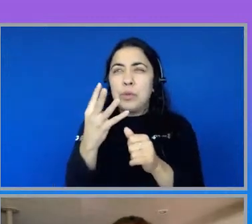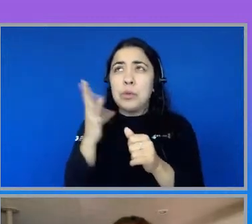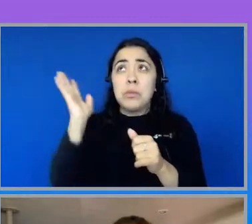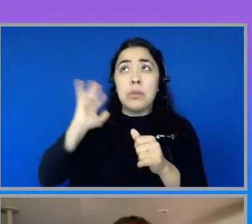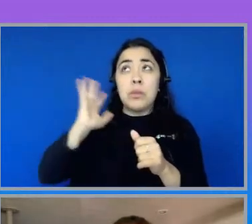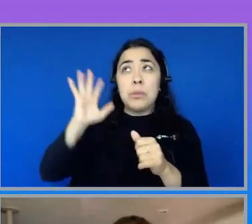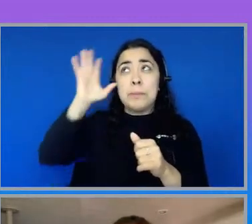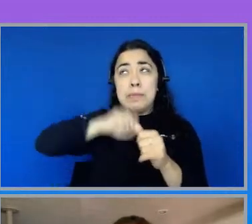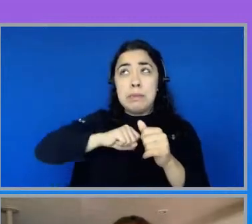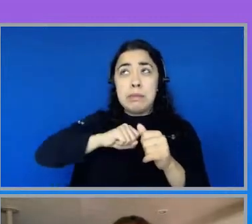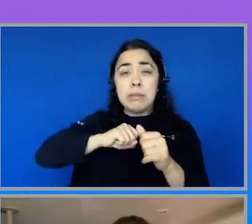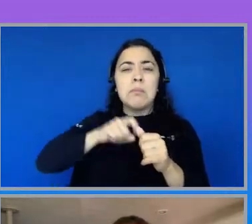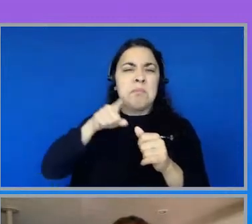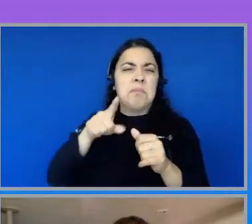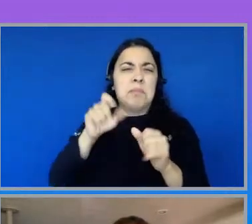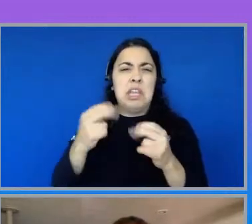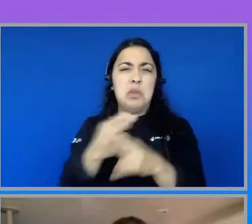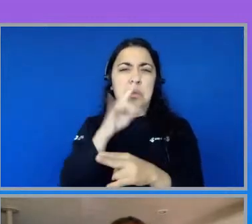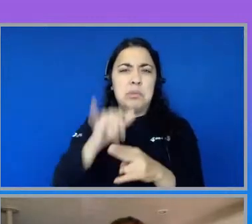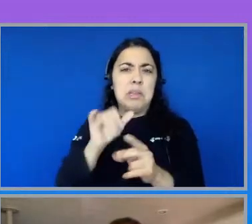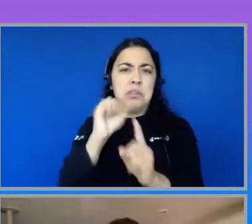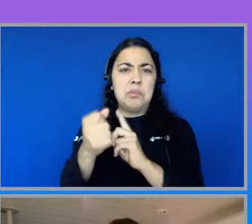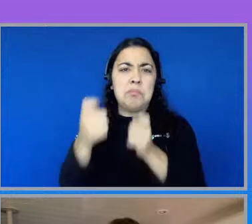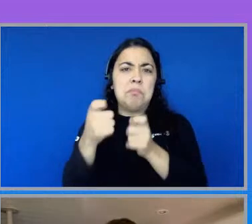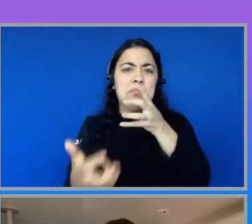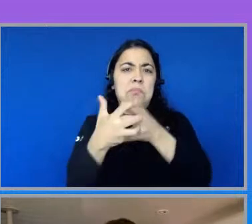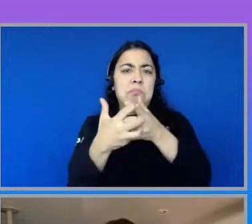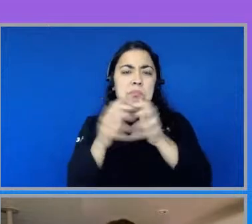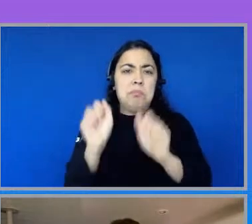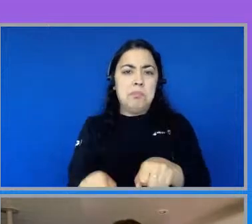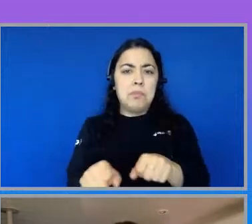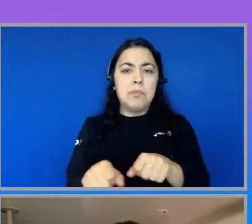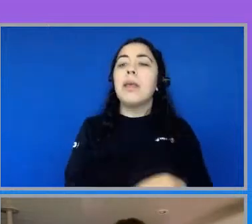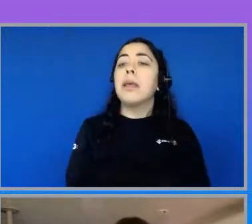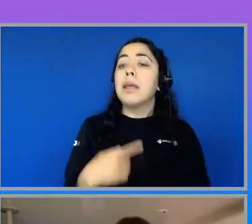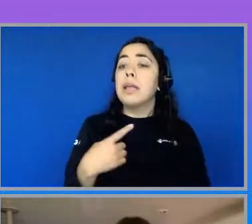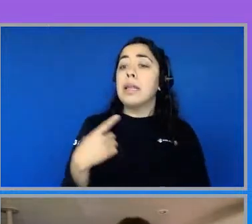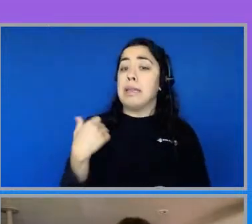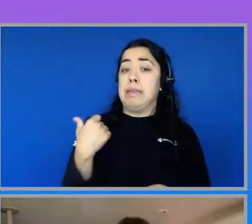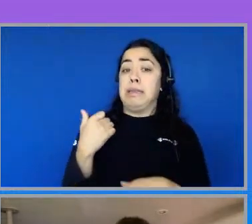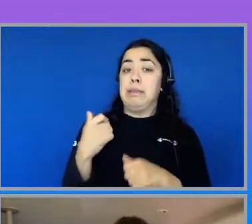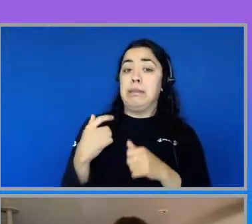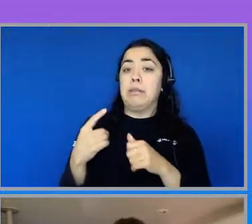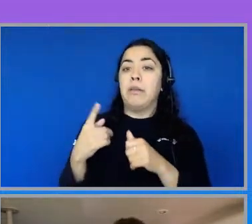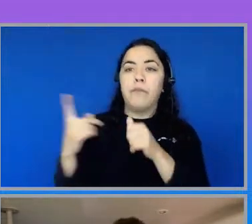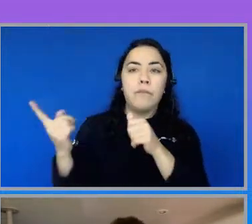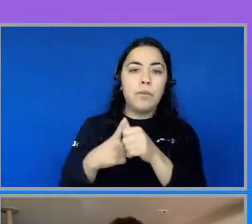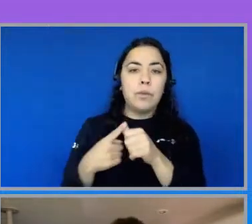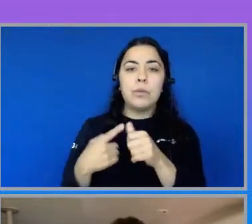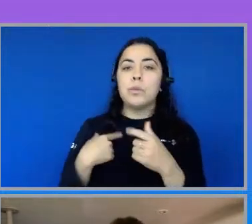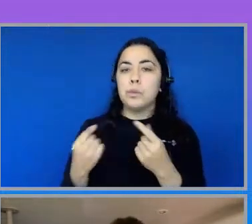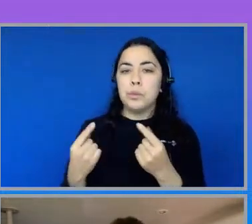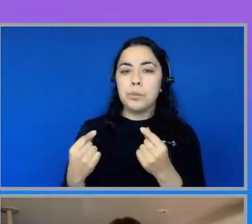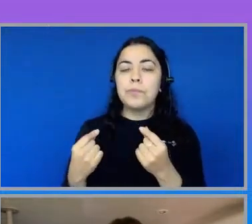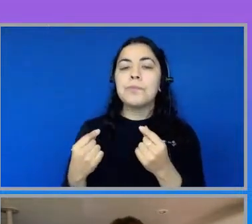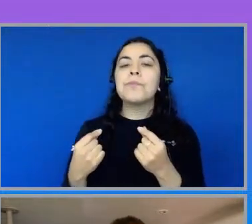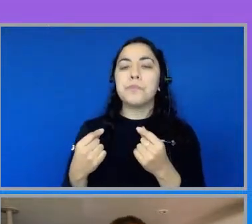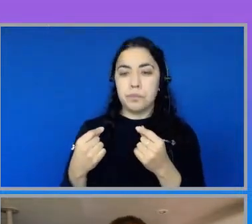otherwise. So this was our first